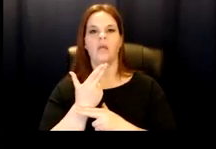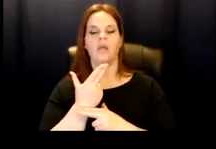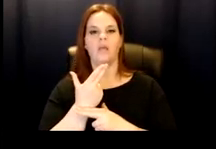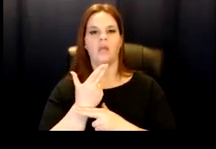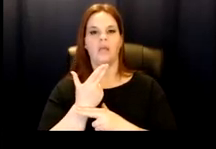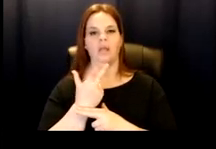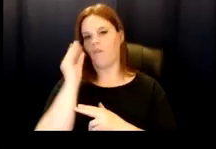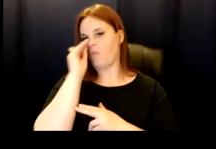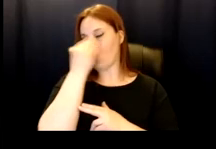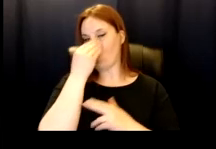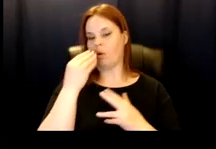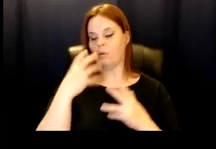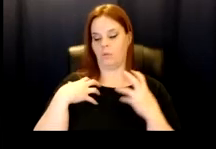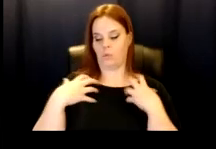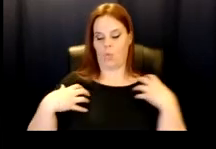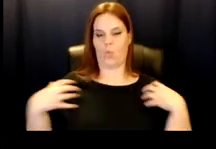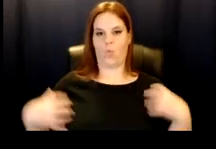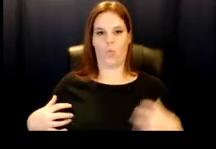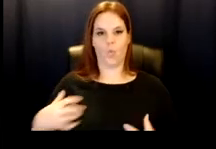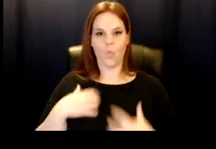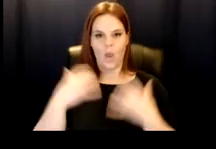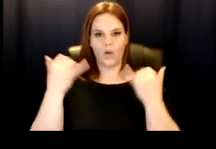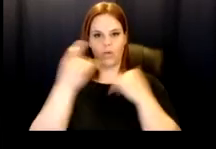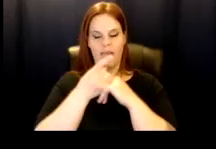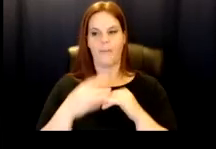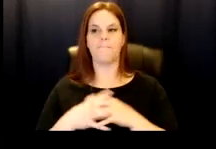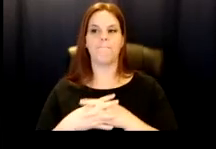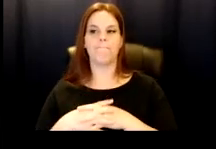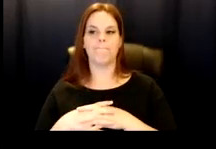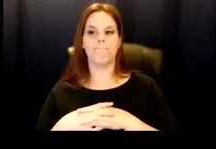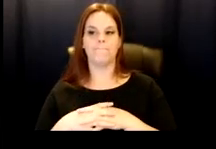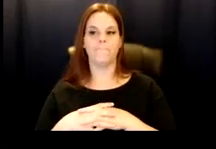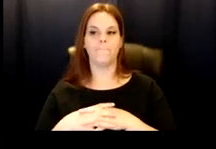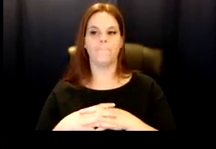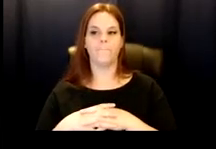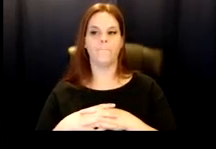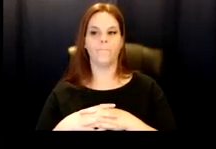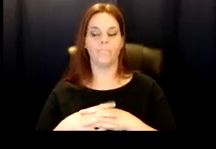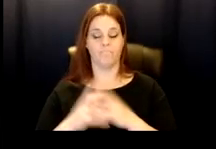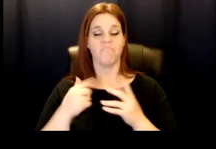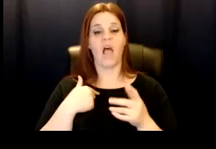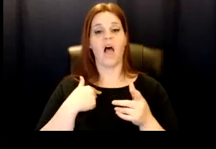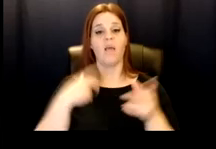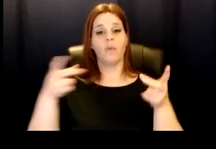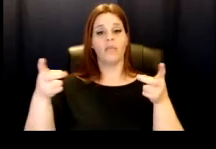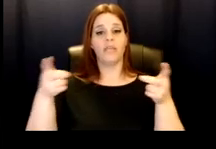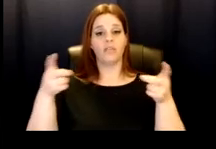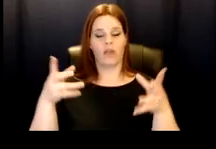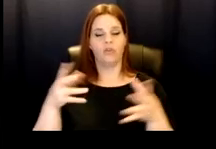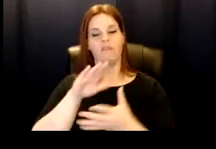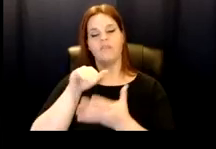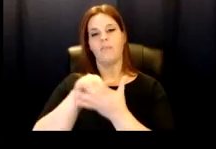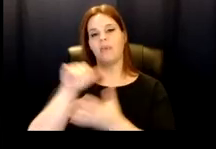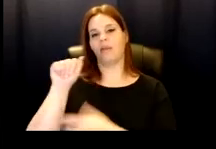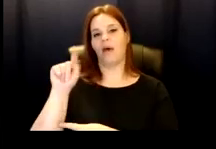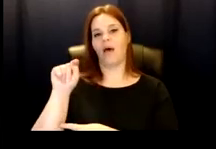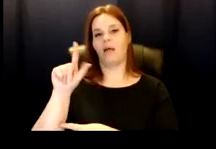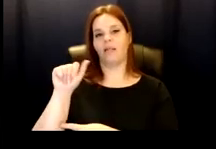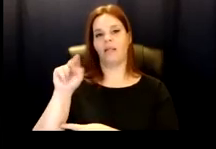a floral sweater today. I am the director of the Mid Atlantic ADA Center, which is a